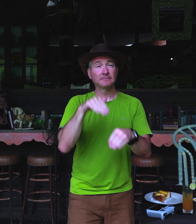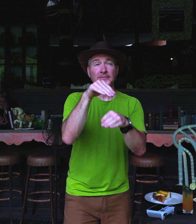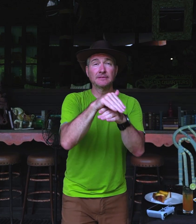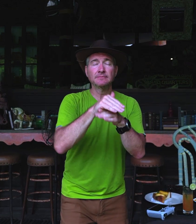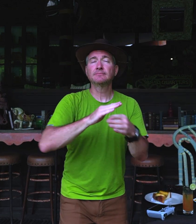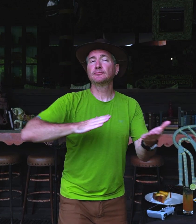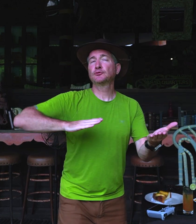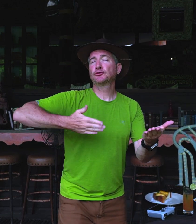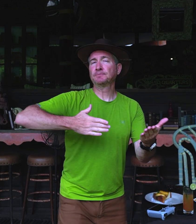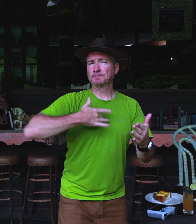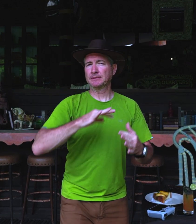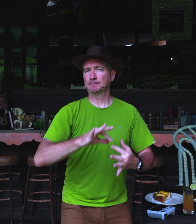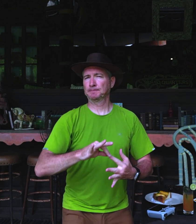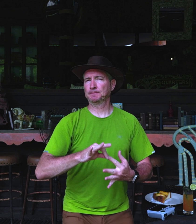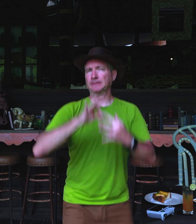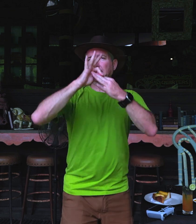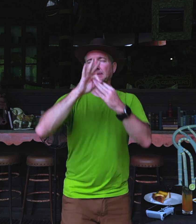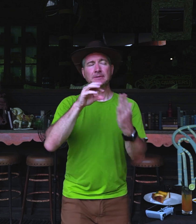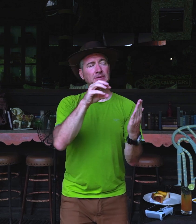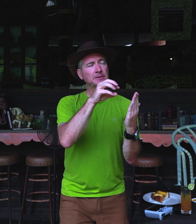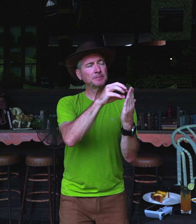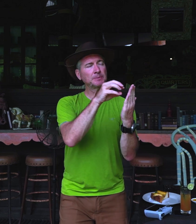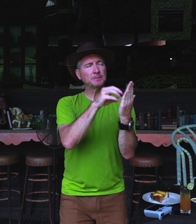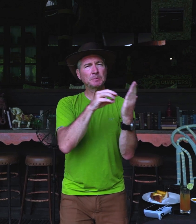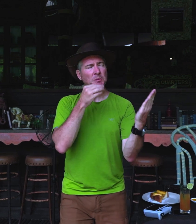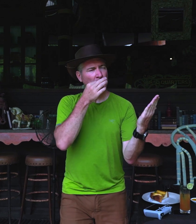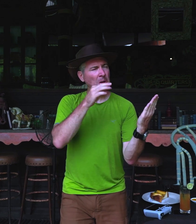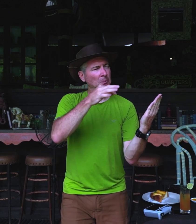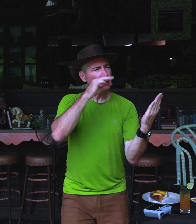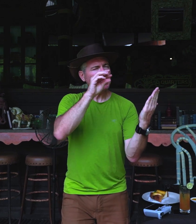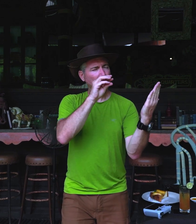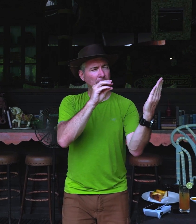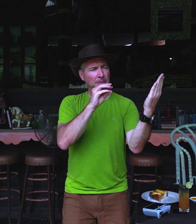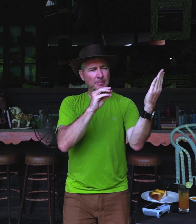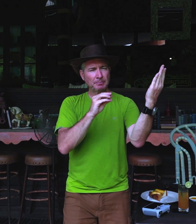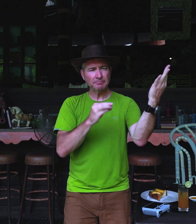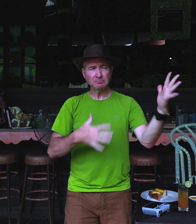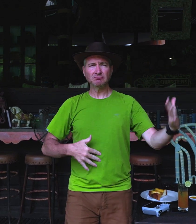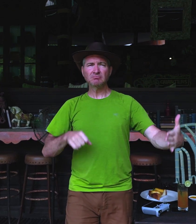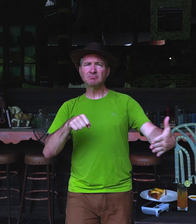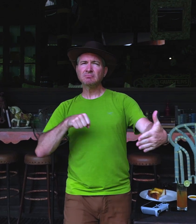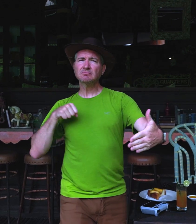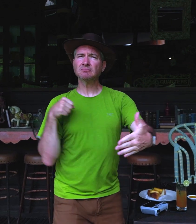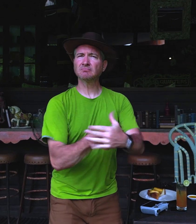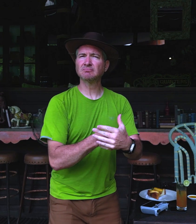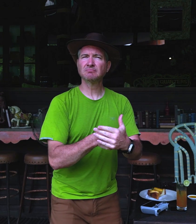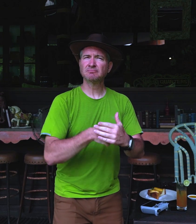and dinner tends to be a special meal with multiple filling courses.